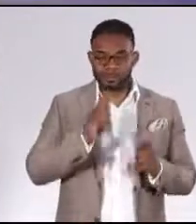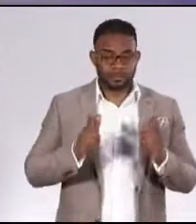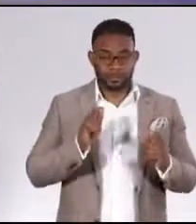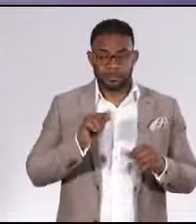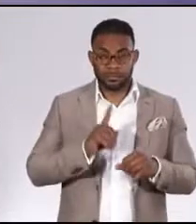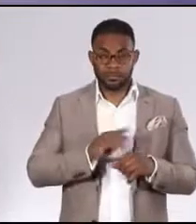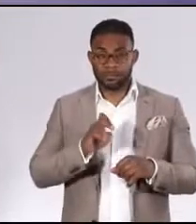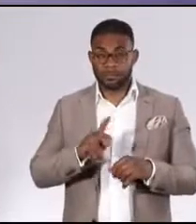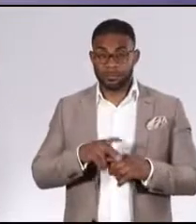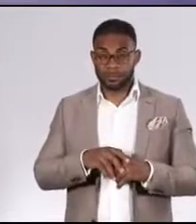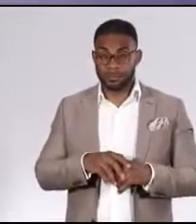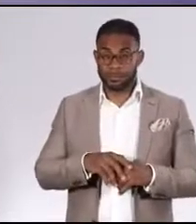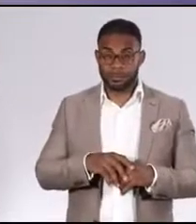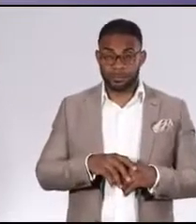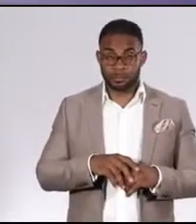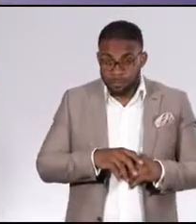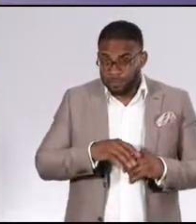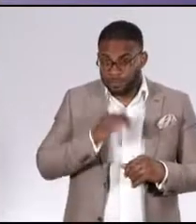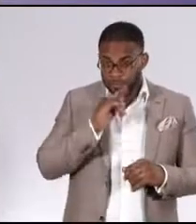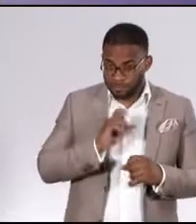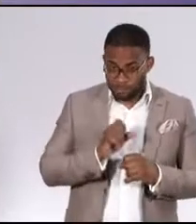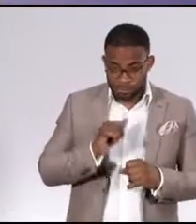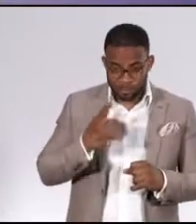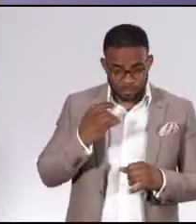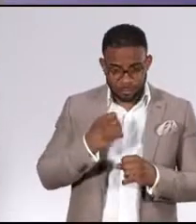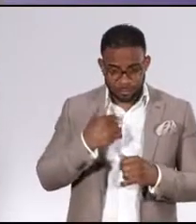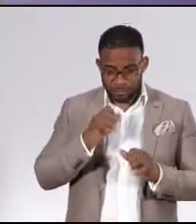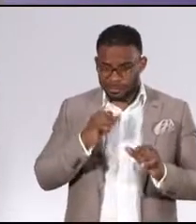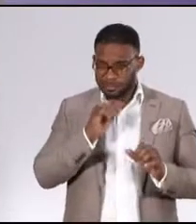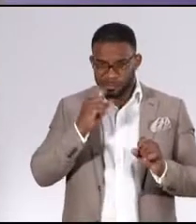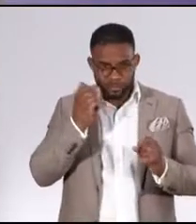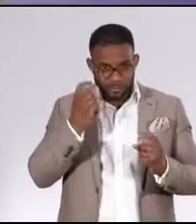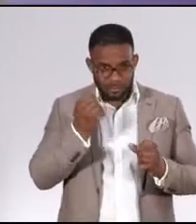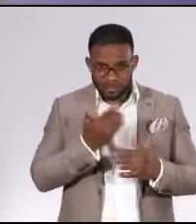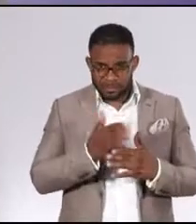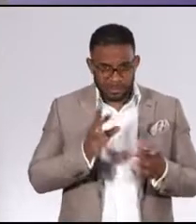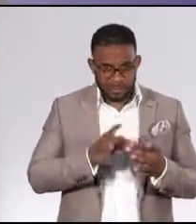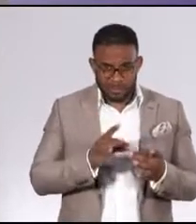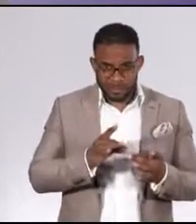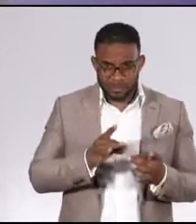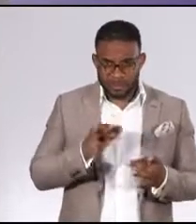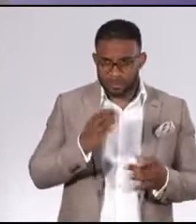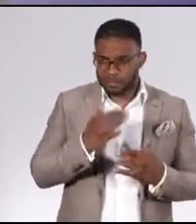Over the past year, i've been unable to understand anything said by someone wearing a mask.